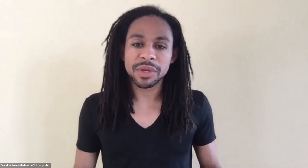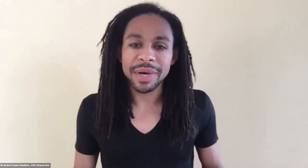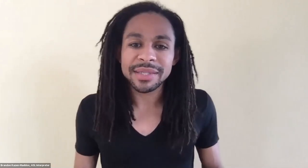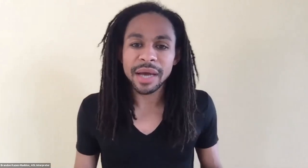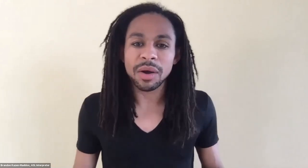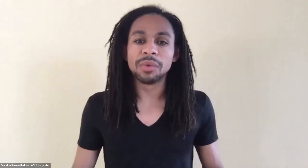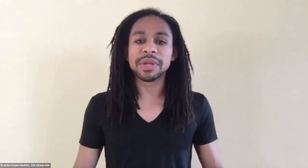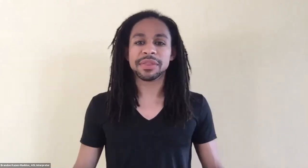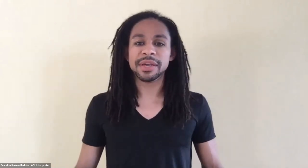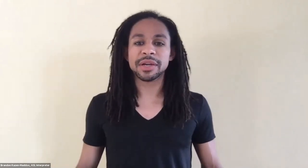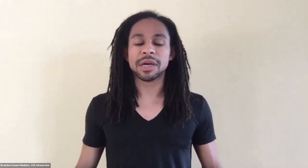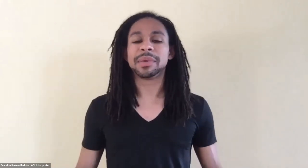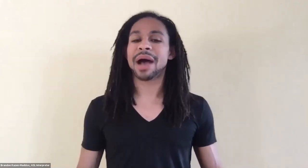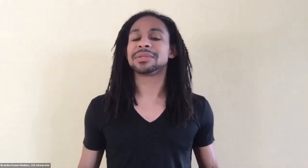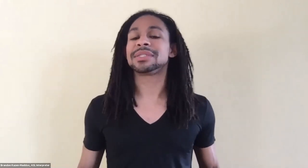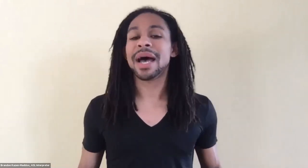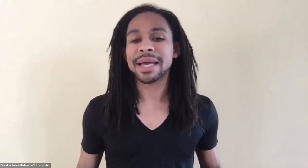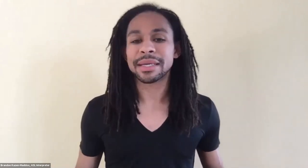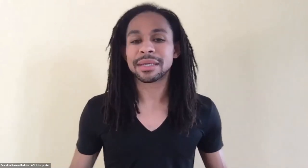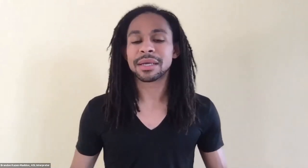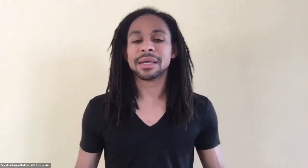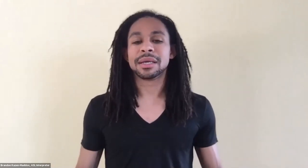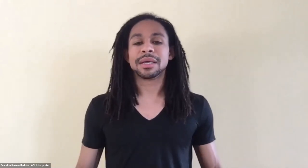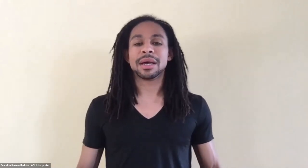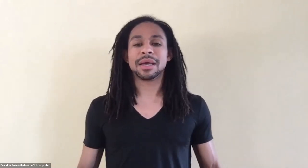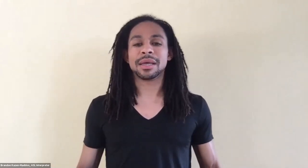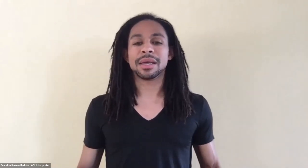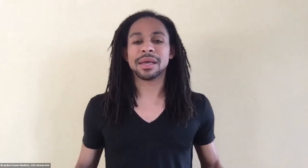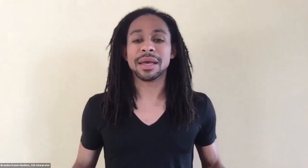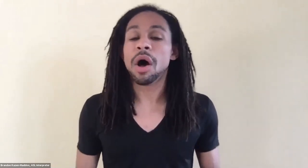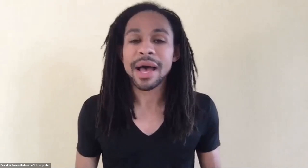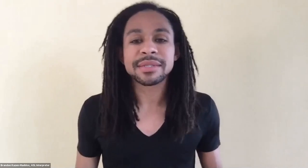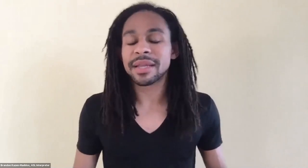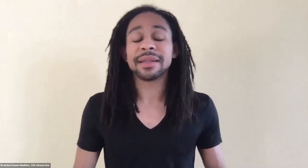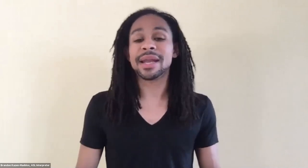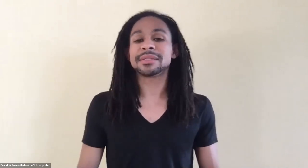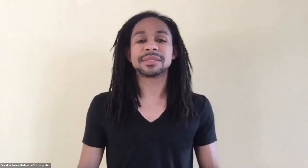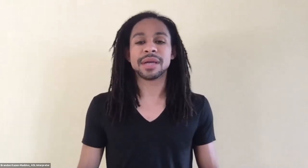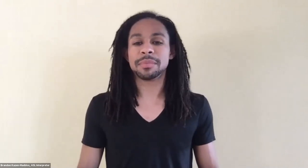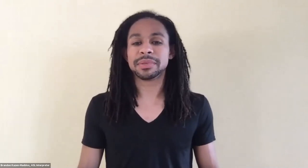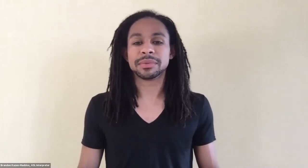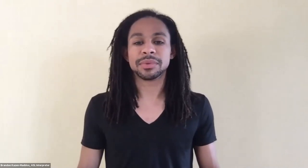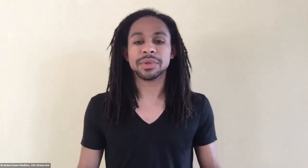You know, it's not only theater but outside. It all has, that has to stop, you know?